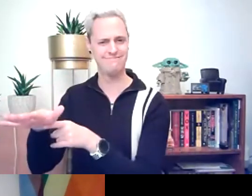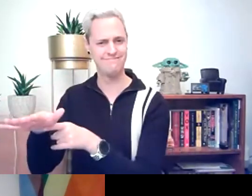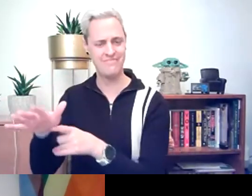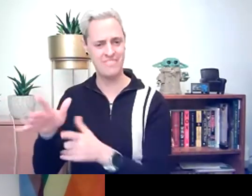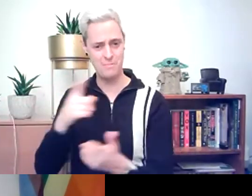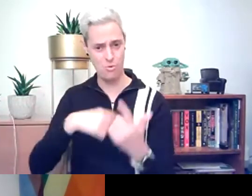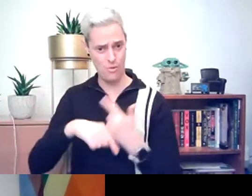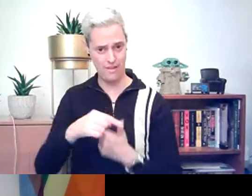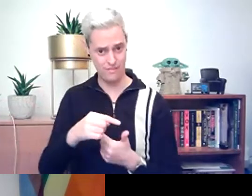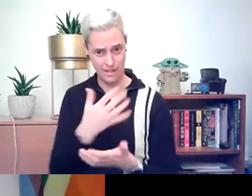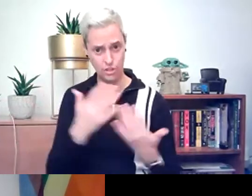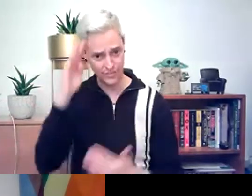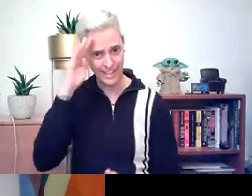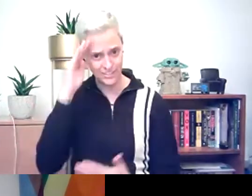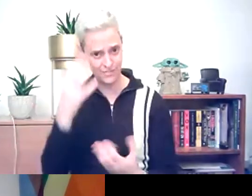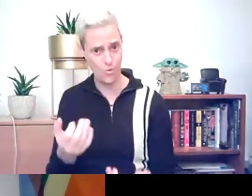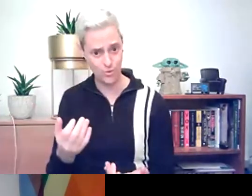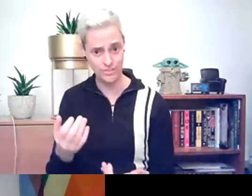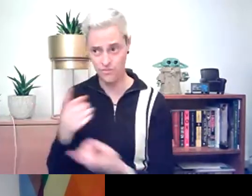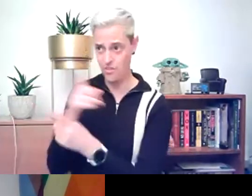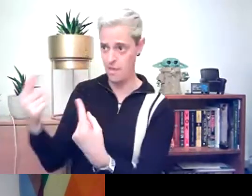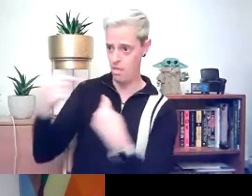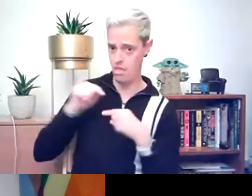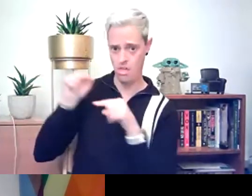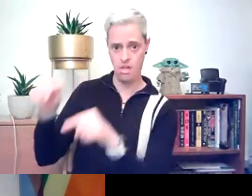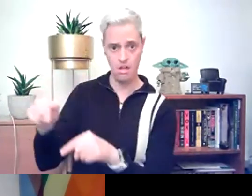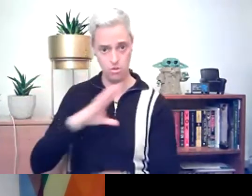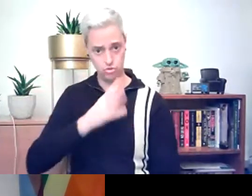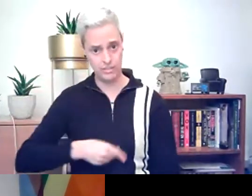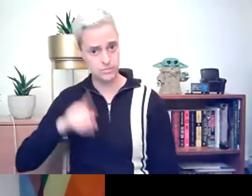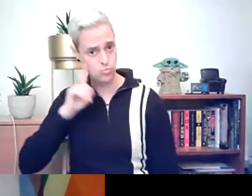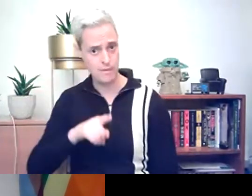that there are lots of dangerous women and girls, doesn't exclude trans women trans people